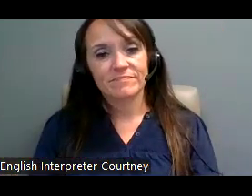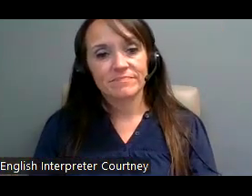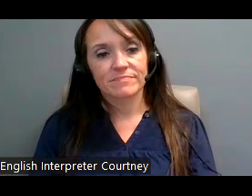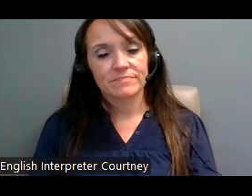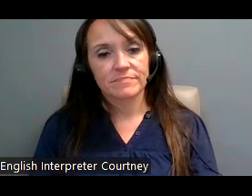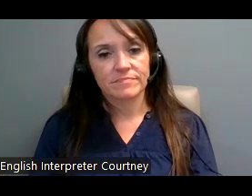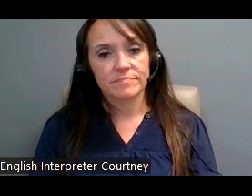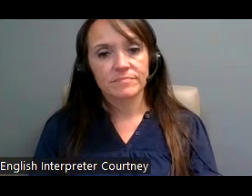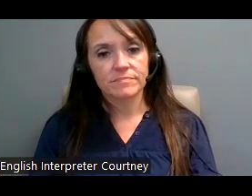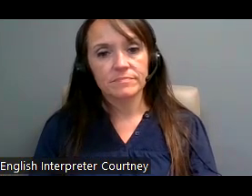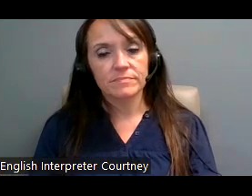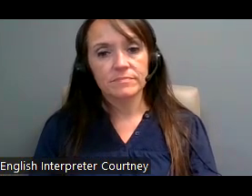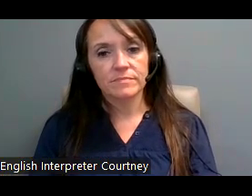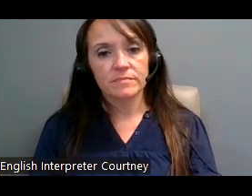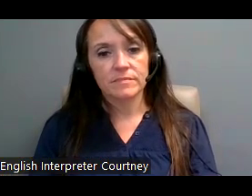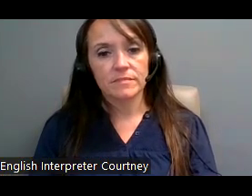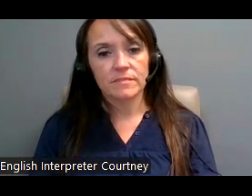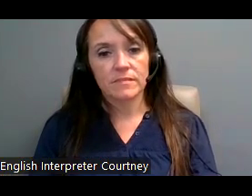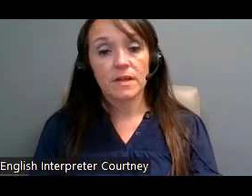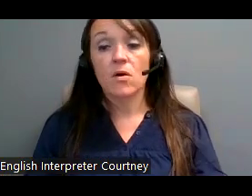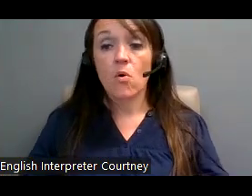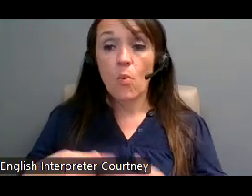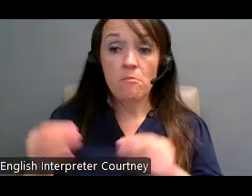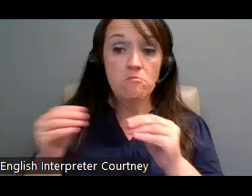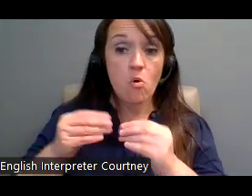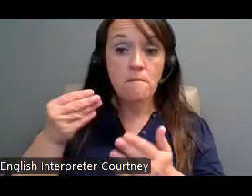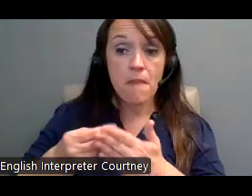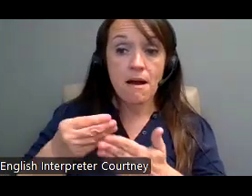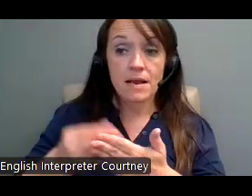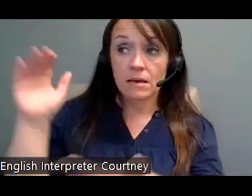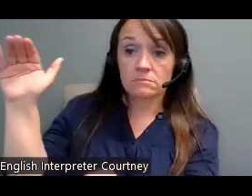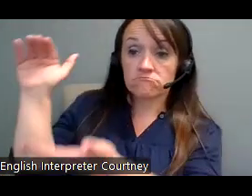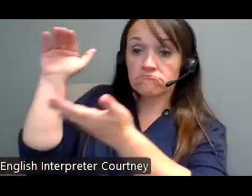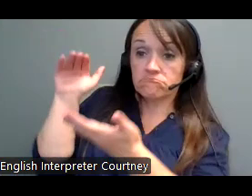be addressed until we have additional funds. If you remembered early on, I talked about the fact